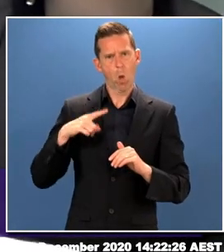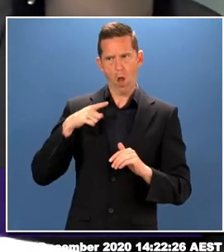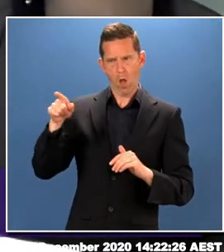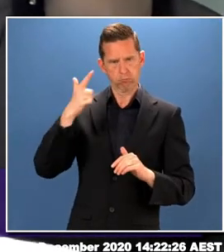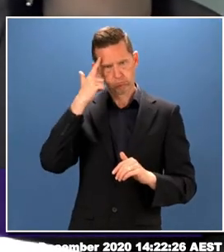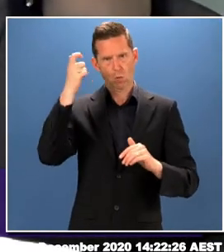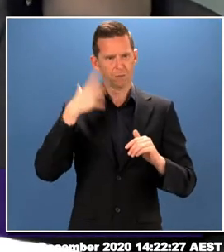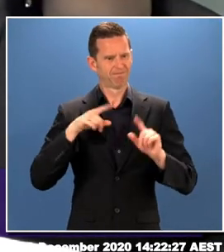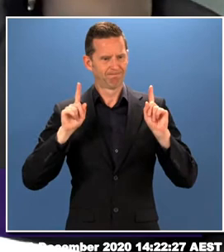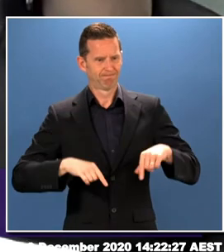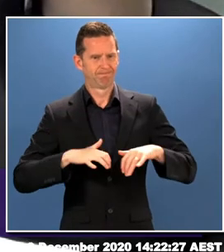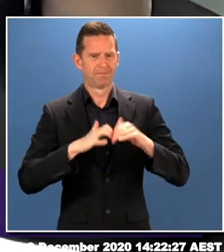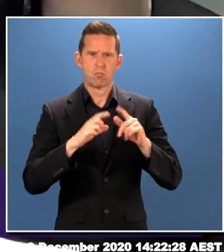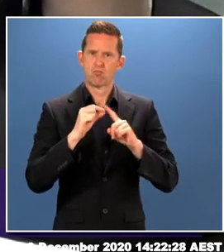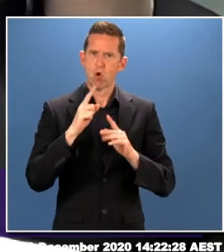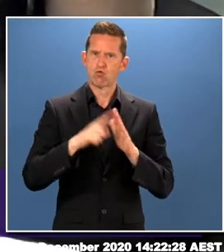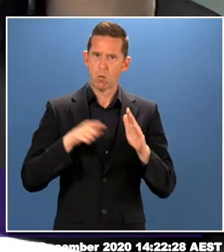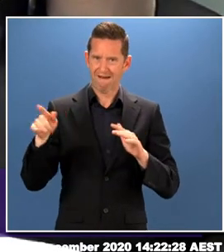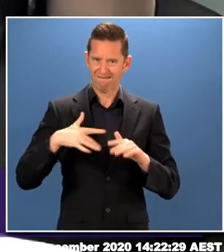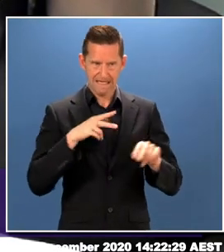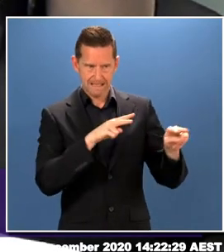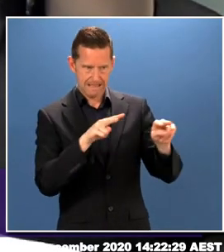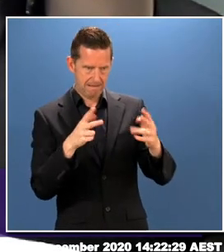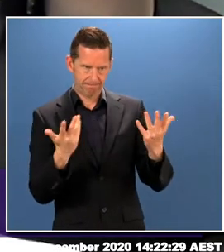Of seeing that there was a need, was that what you felt?